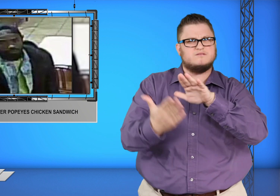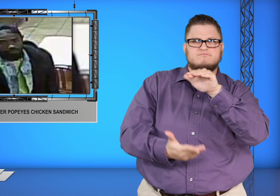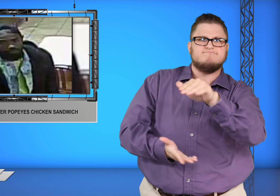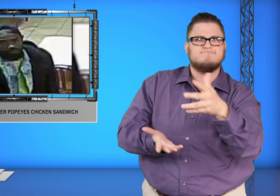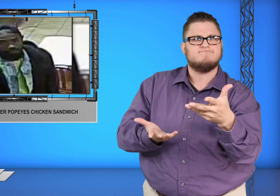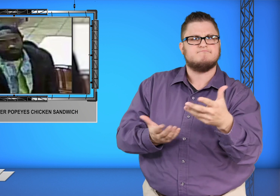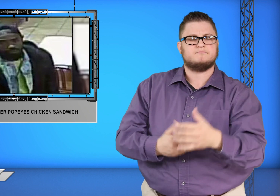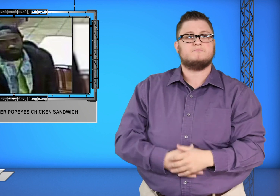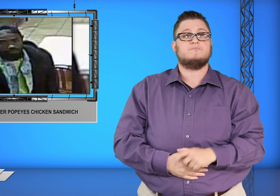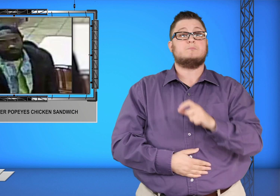times.